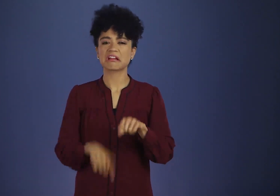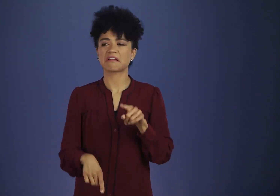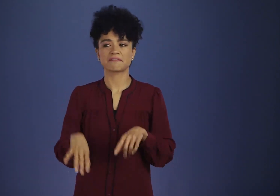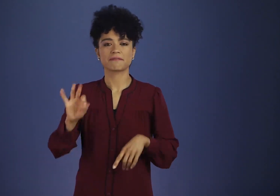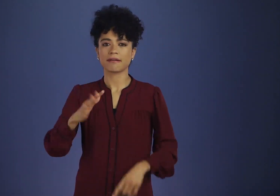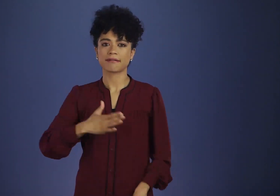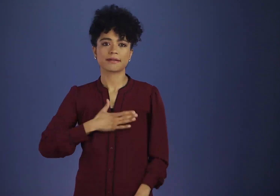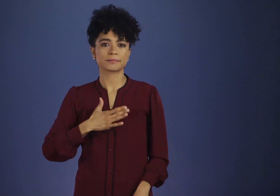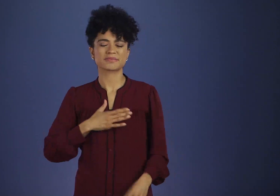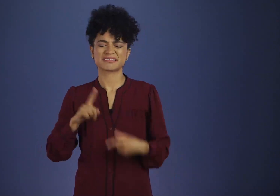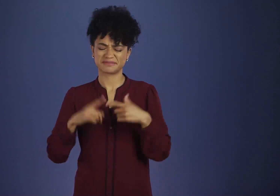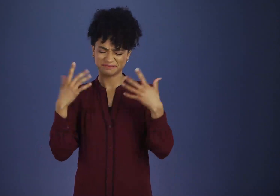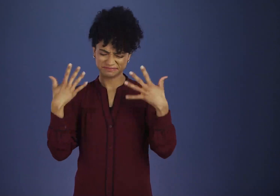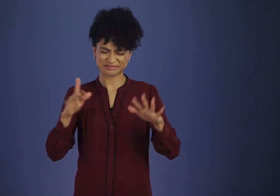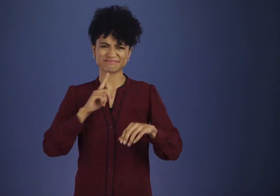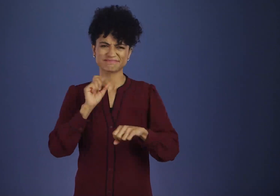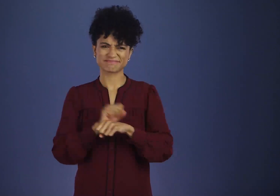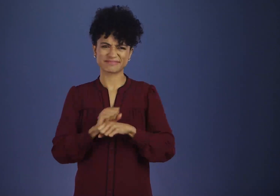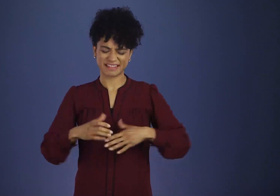Of real happiness he will find none at all.